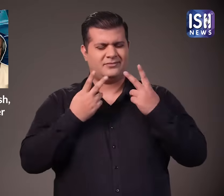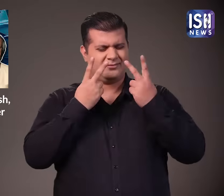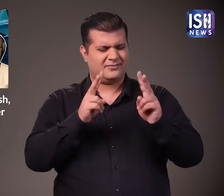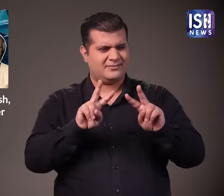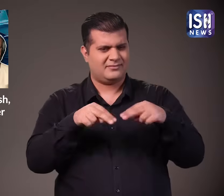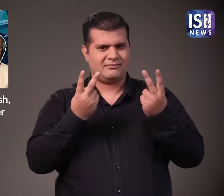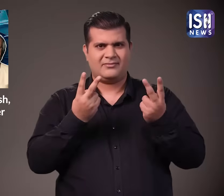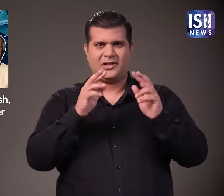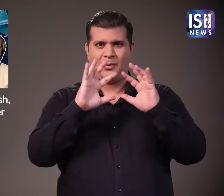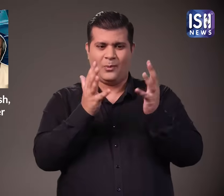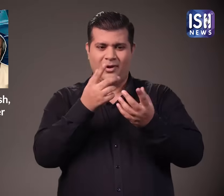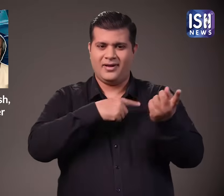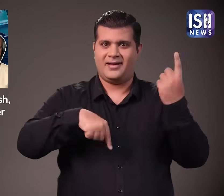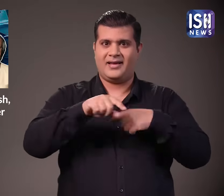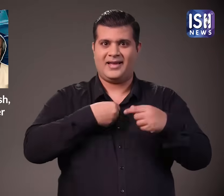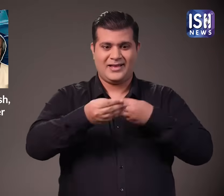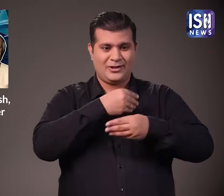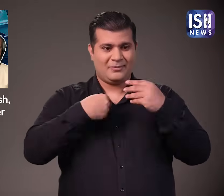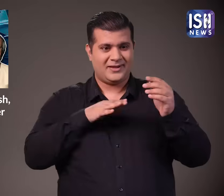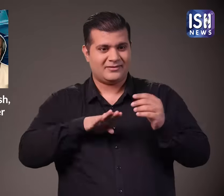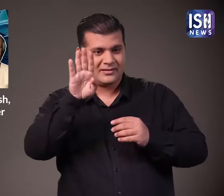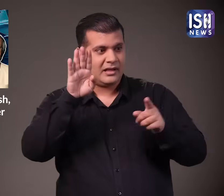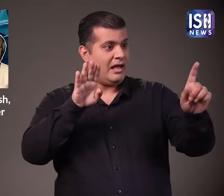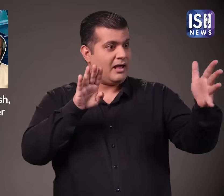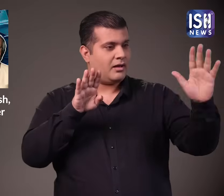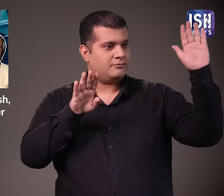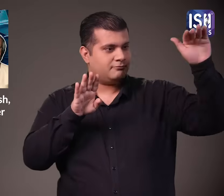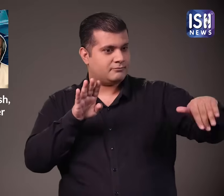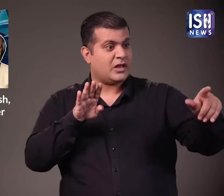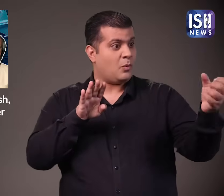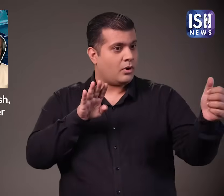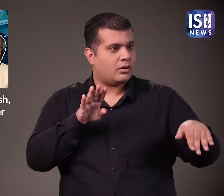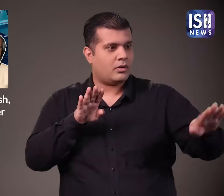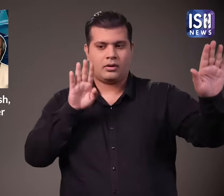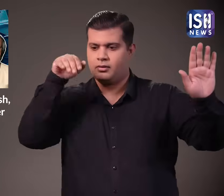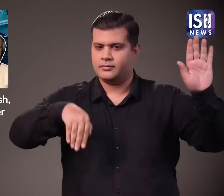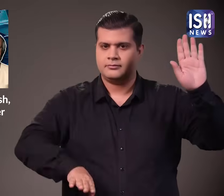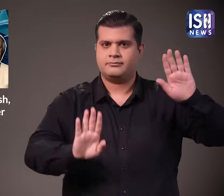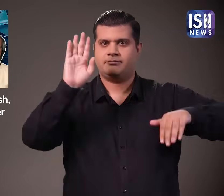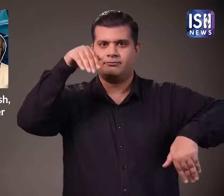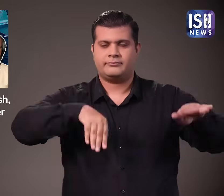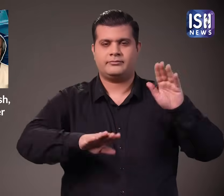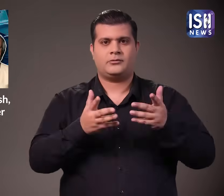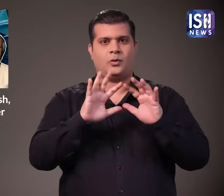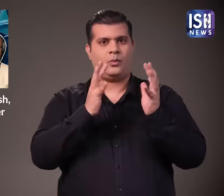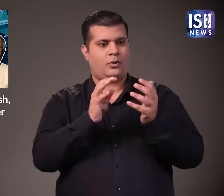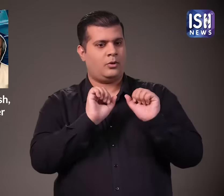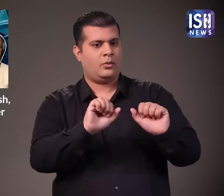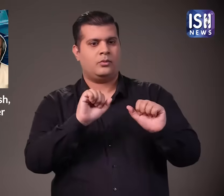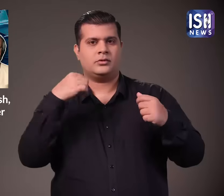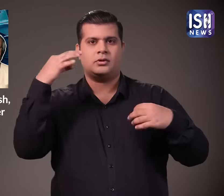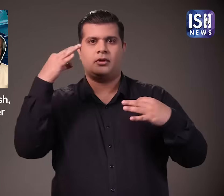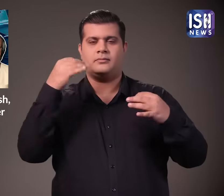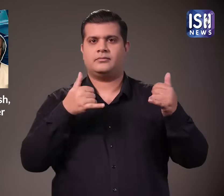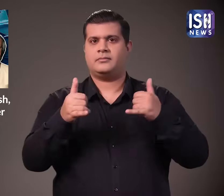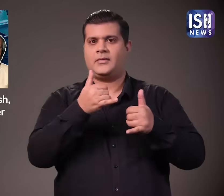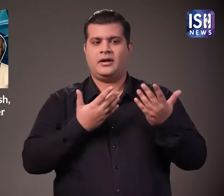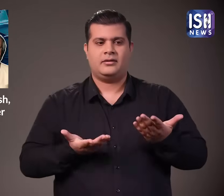This is strange as world economy fluctuates constantly, and when one goes up, the other decreases and its like being caught in the middle of a game.